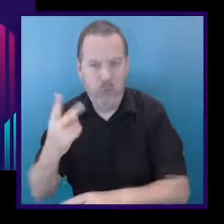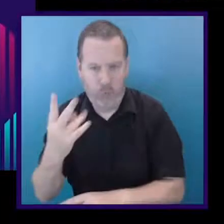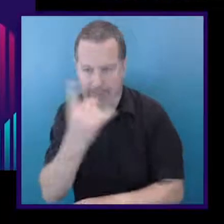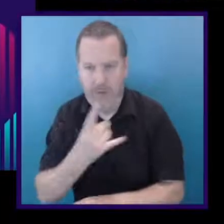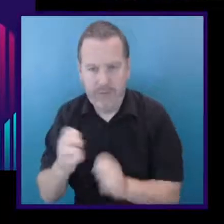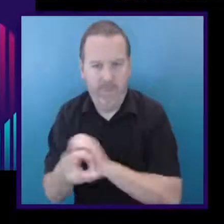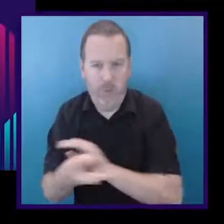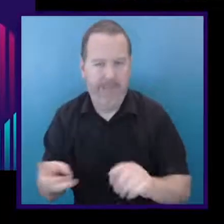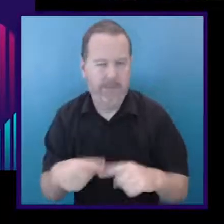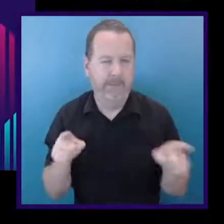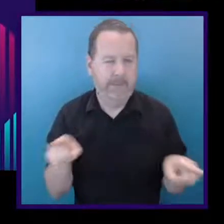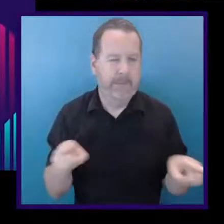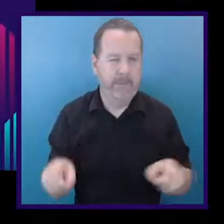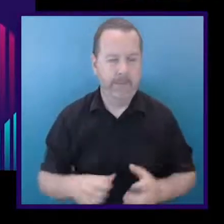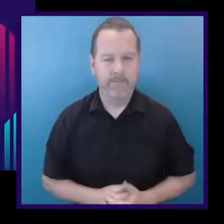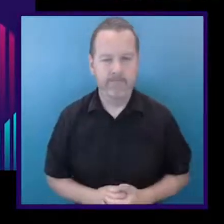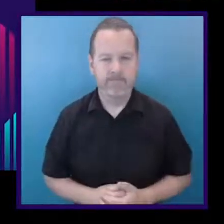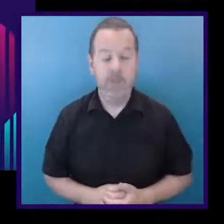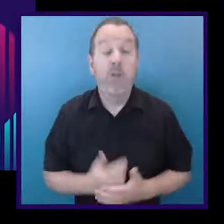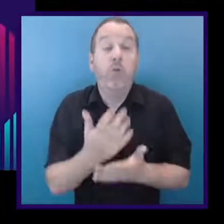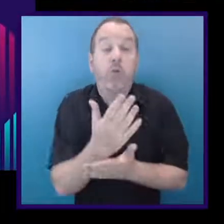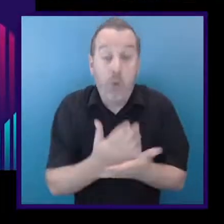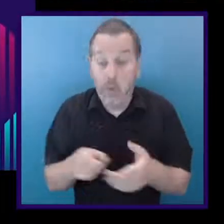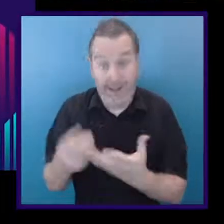There are of course, anomalies, and there are some schools in the secondary sector that